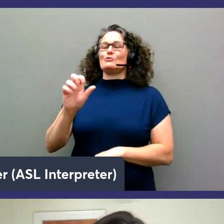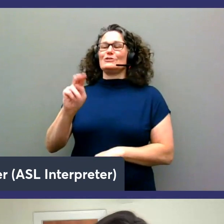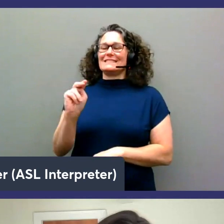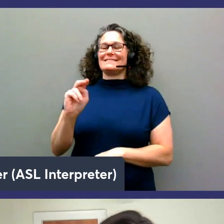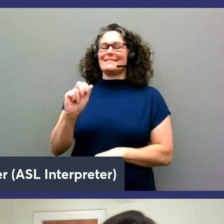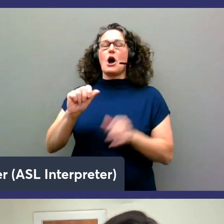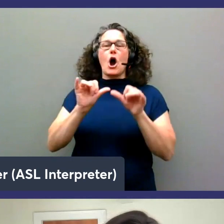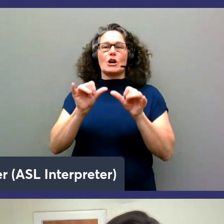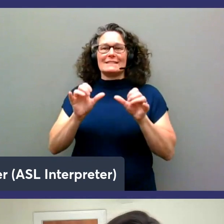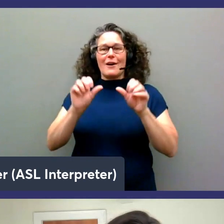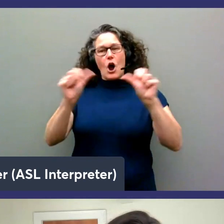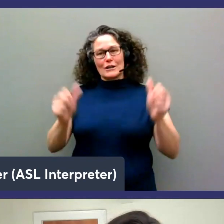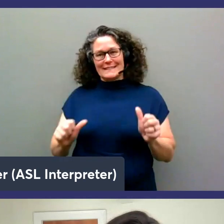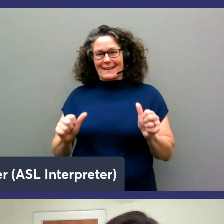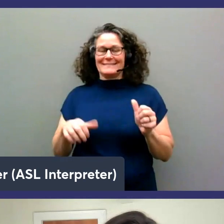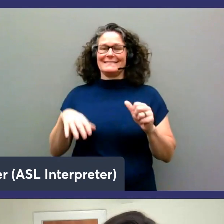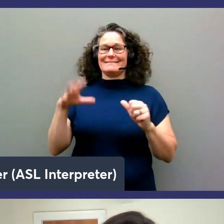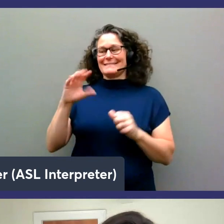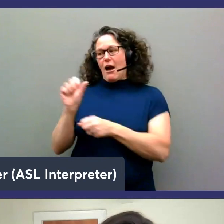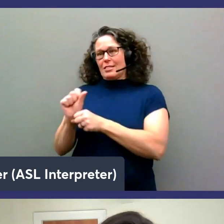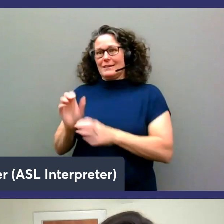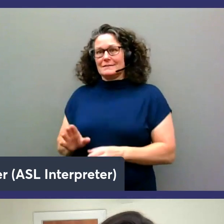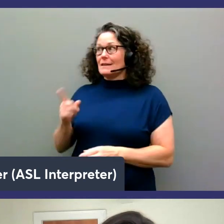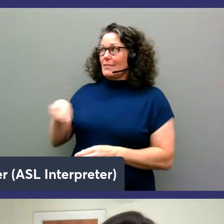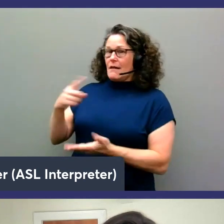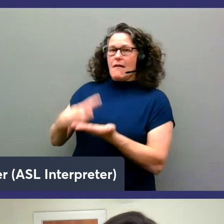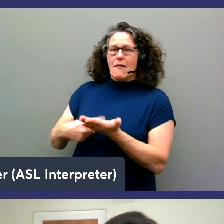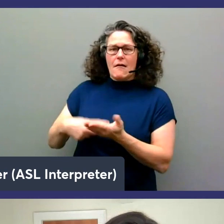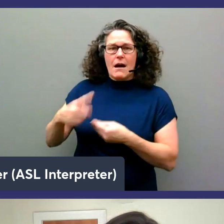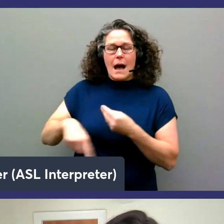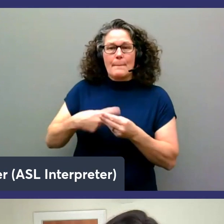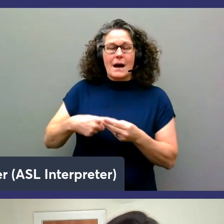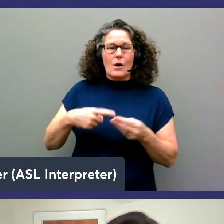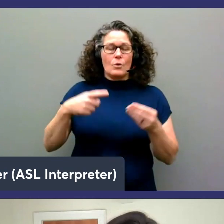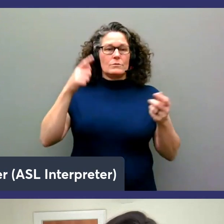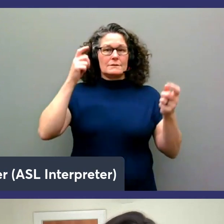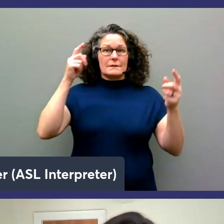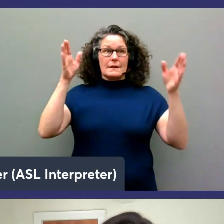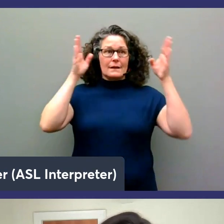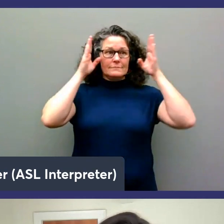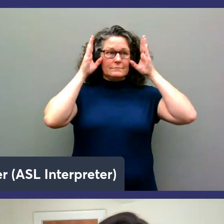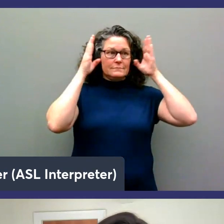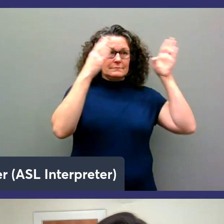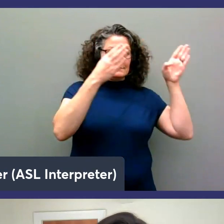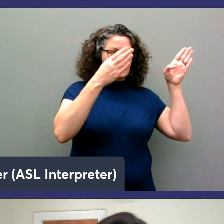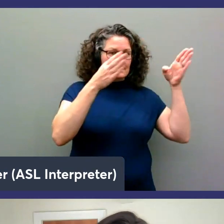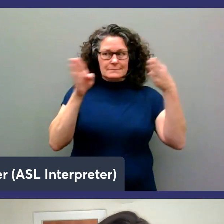A lotta them are talking about this as sort of a paradigm shift in software development,